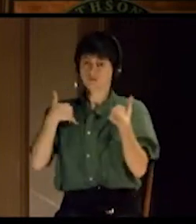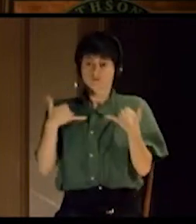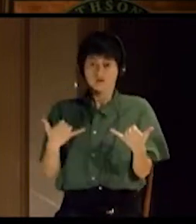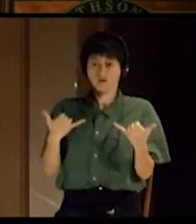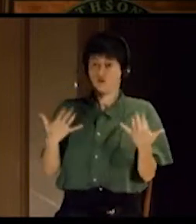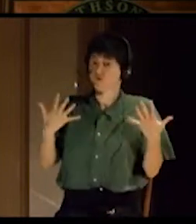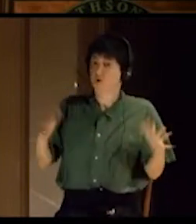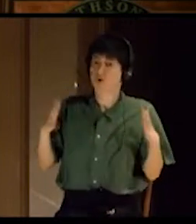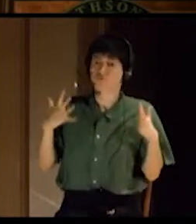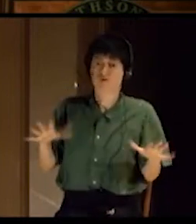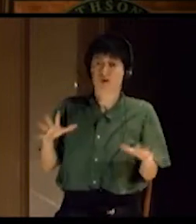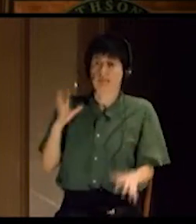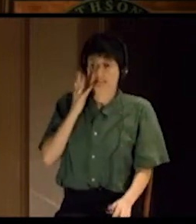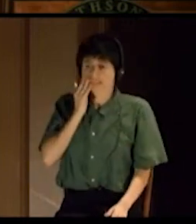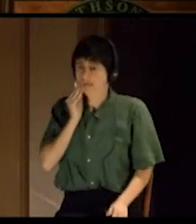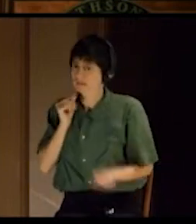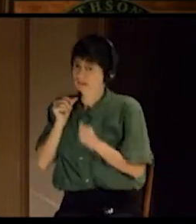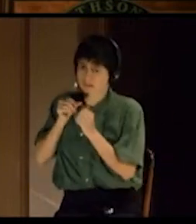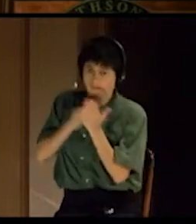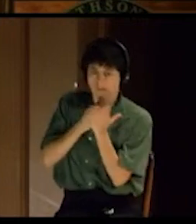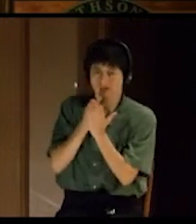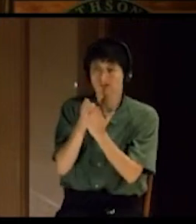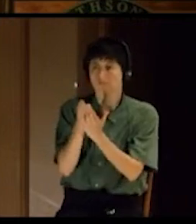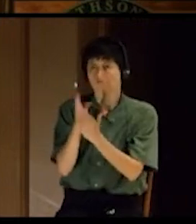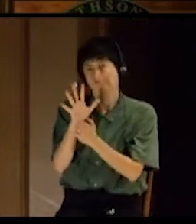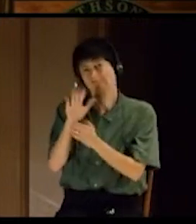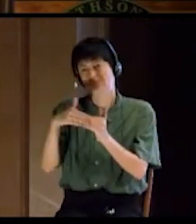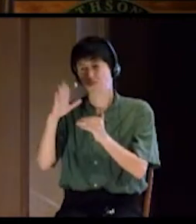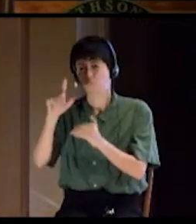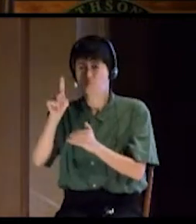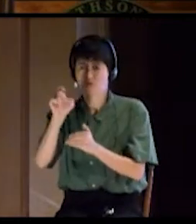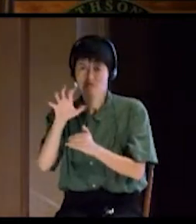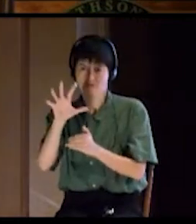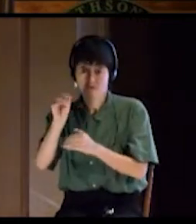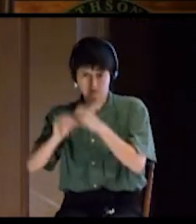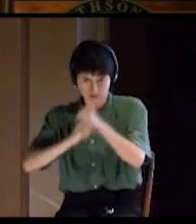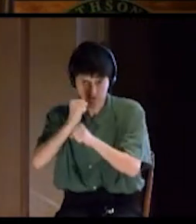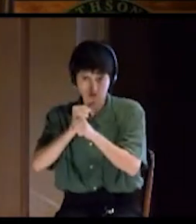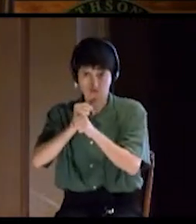So we know that animals are capable of persisting. What a lot of people look